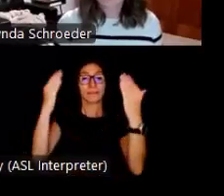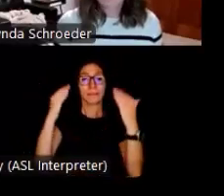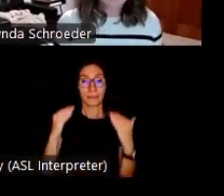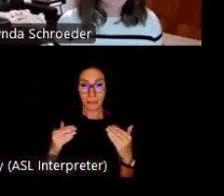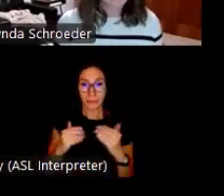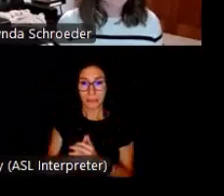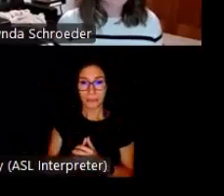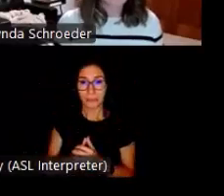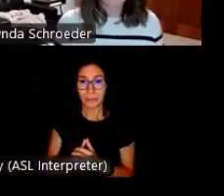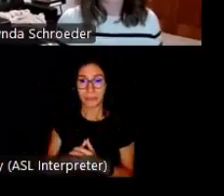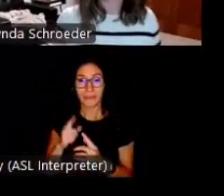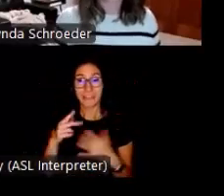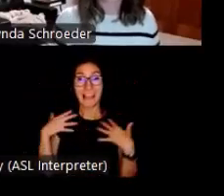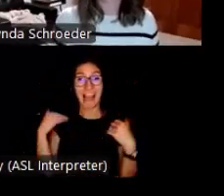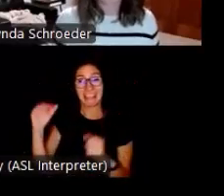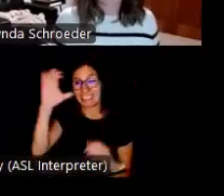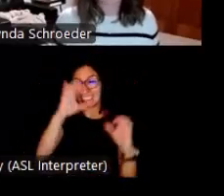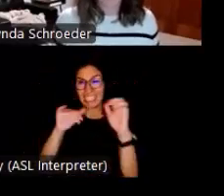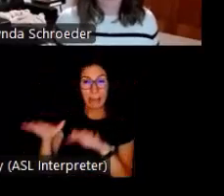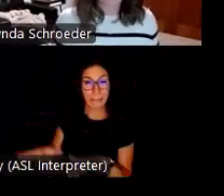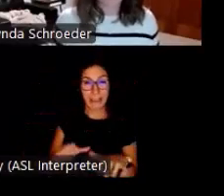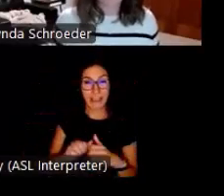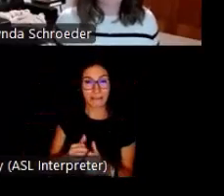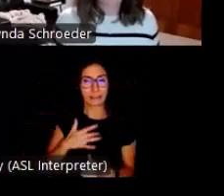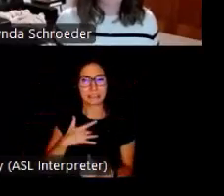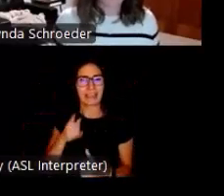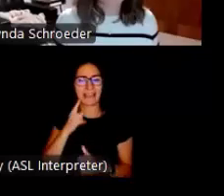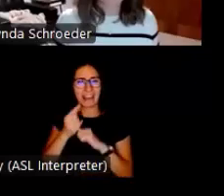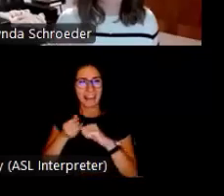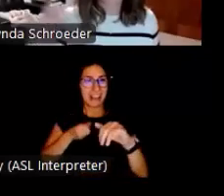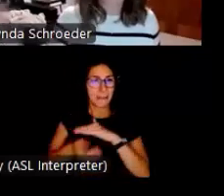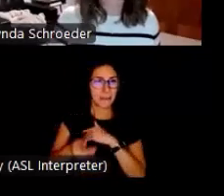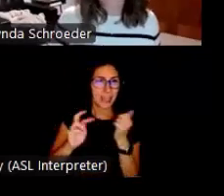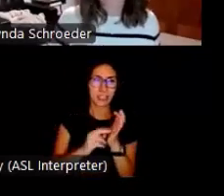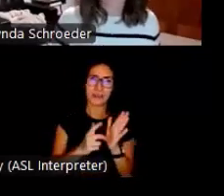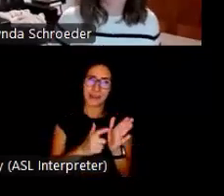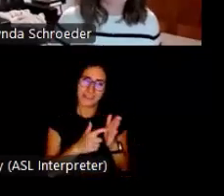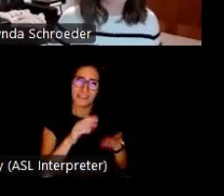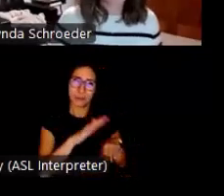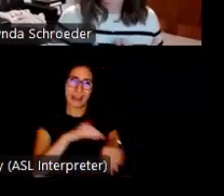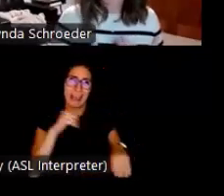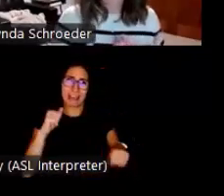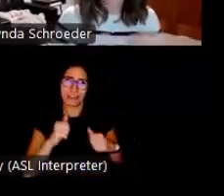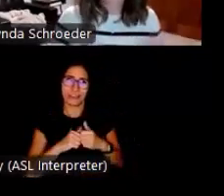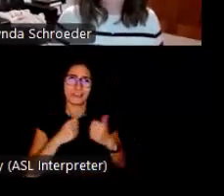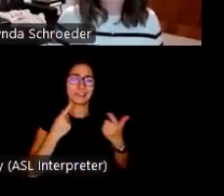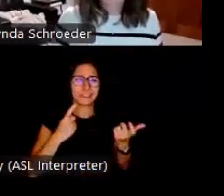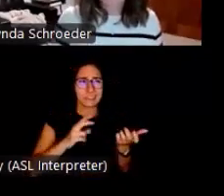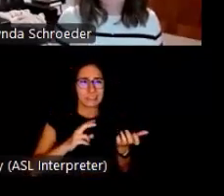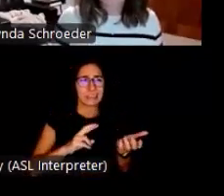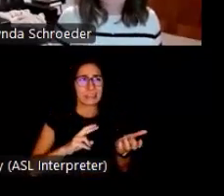and the implications call for action related to screening or utilizing services that